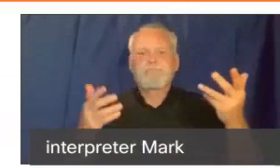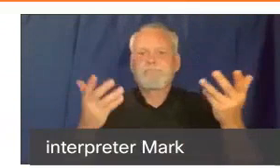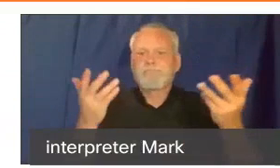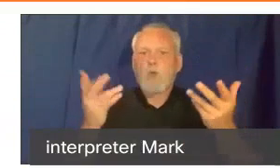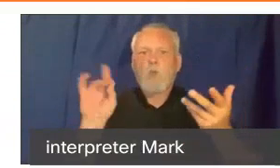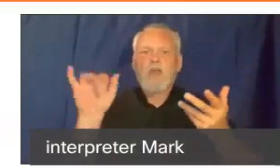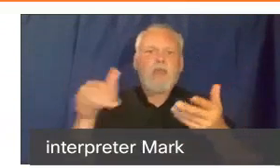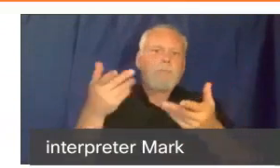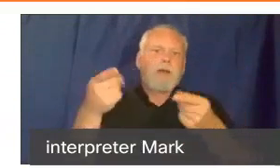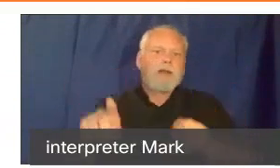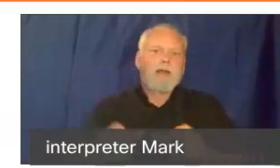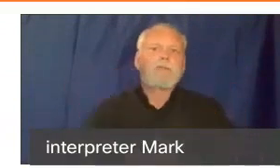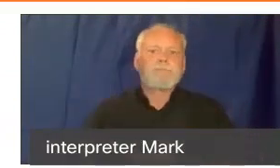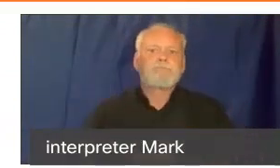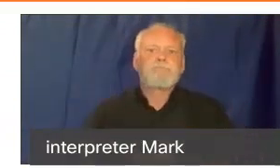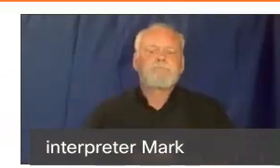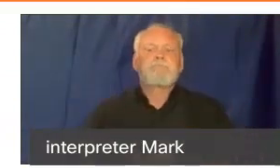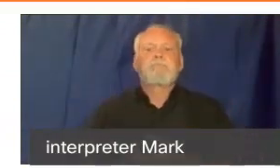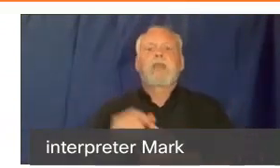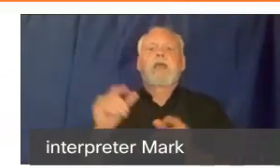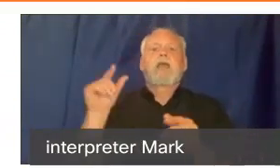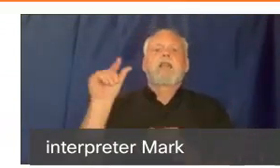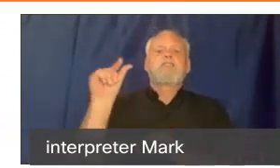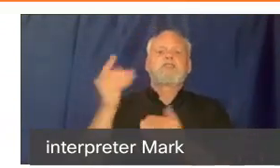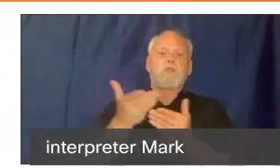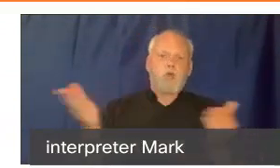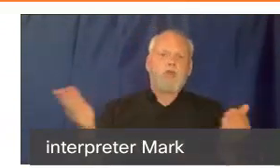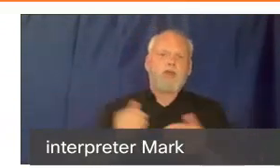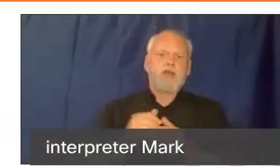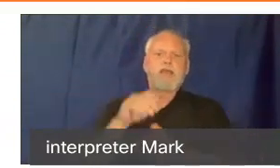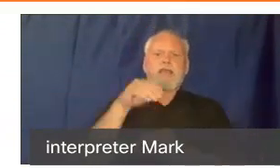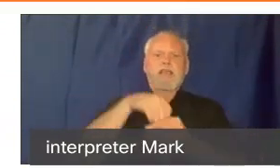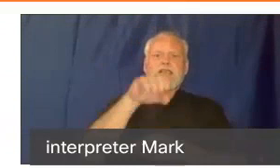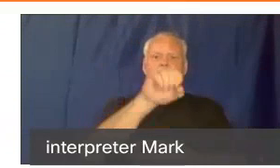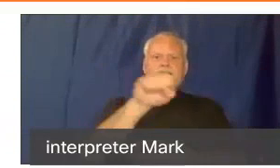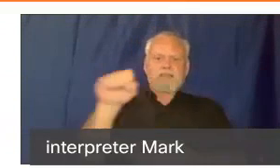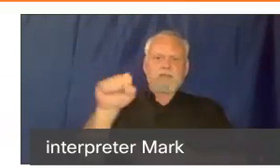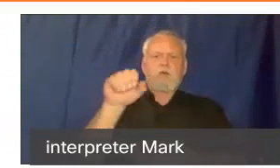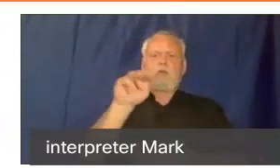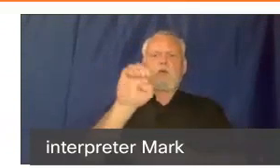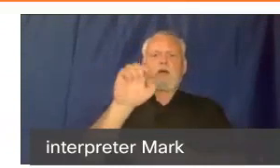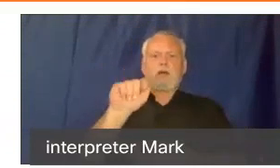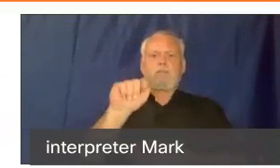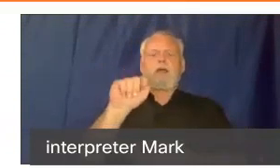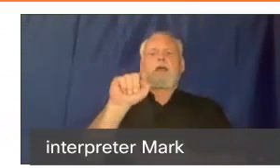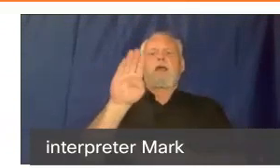And a small thing in Silver Spring where the branch trail goes by a parking garage.